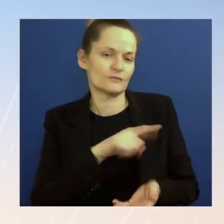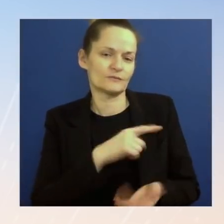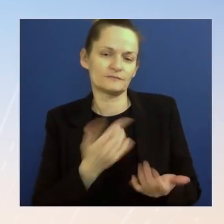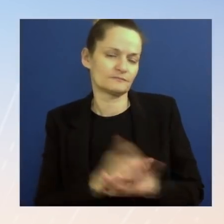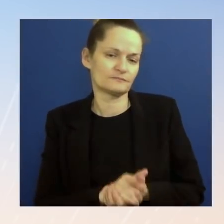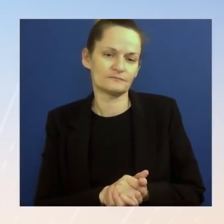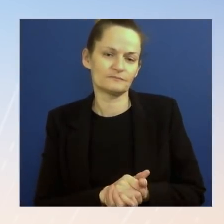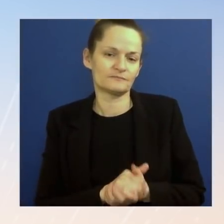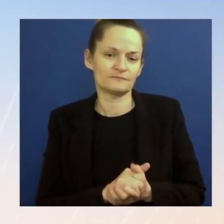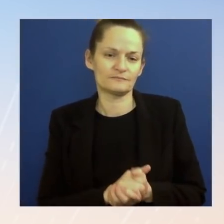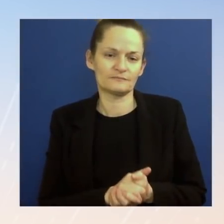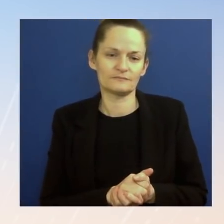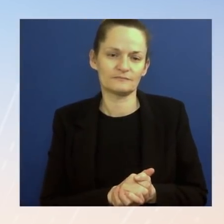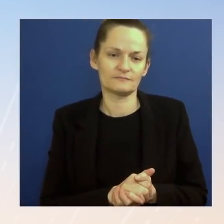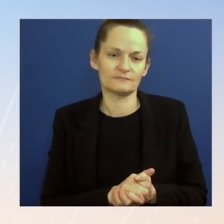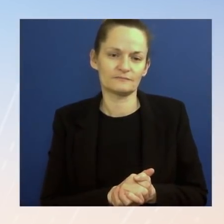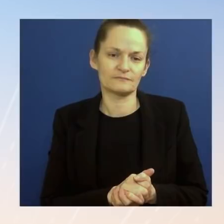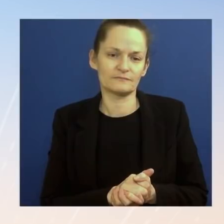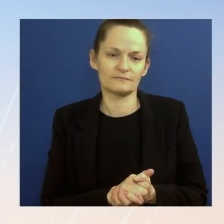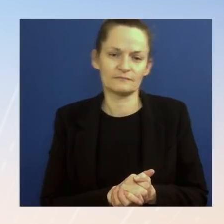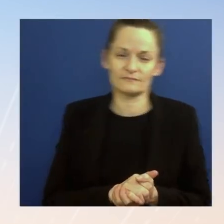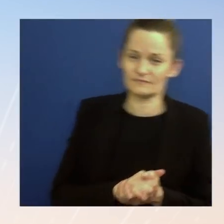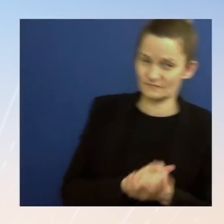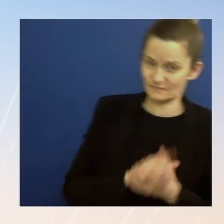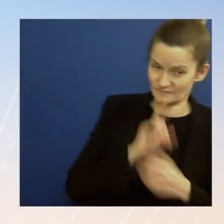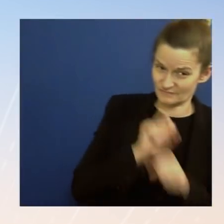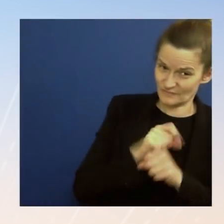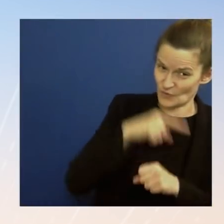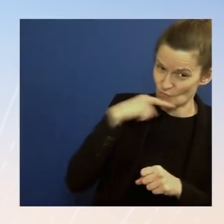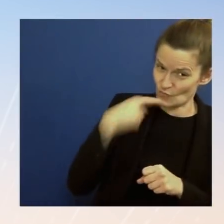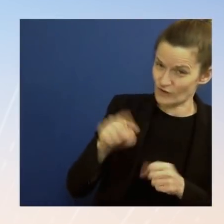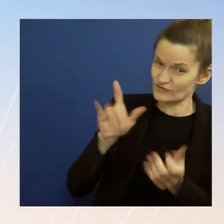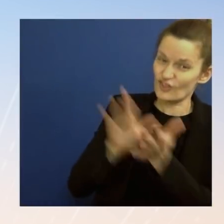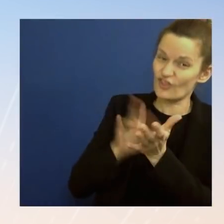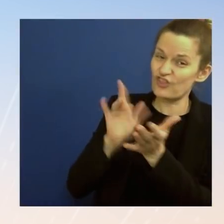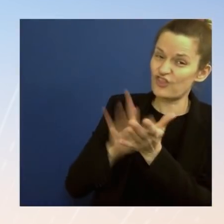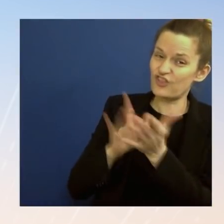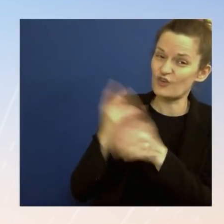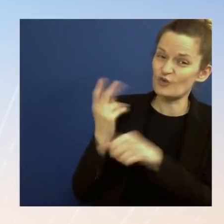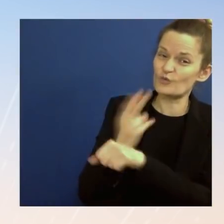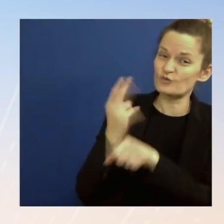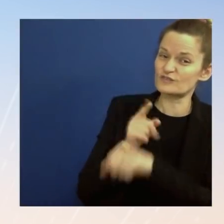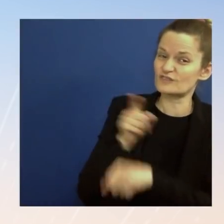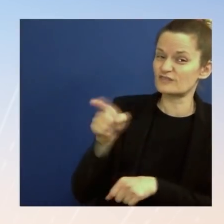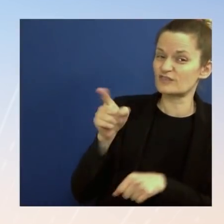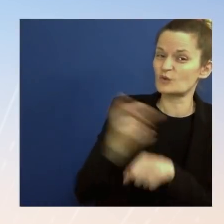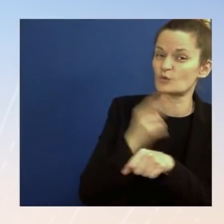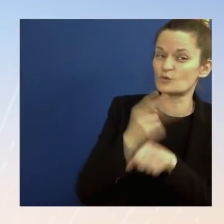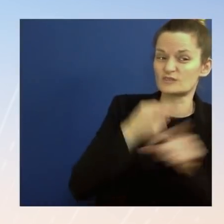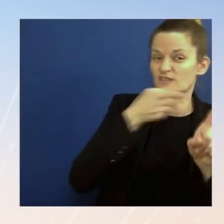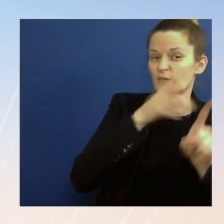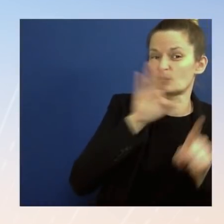of the Russian criminal justice system? Ms. Psaki: We just can't speak any more to the reports of this case. Go ahead. The Press: Hey, Jen. Thank you very much, Jen.